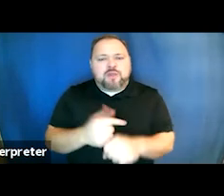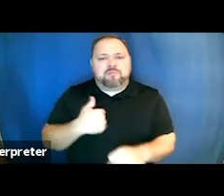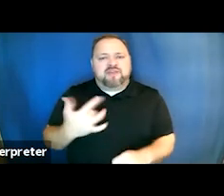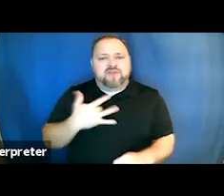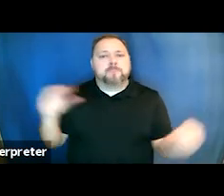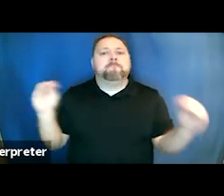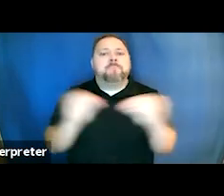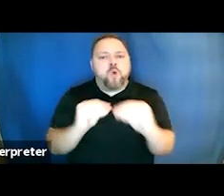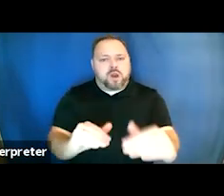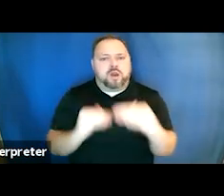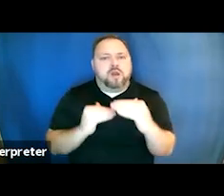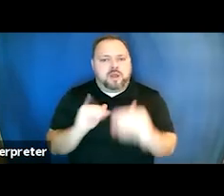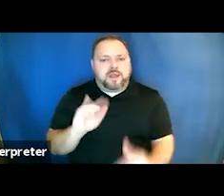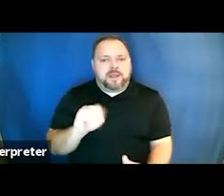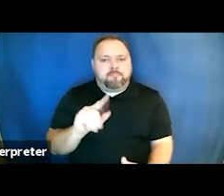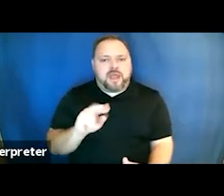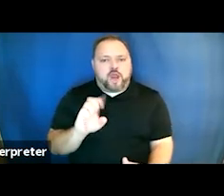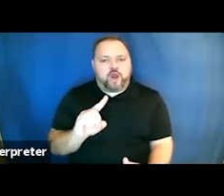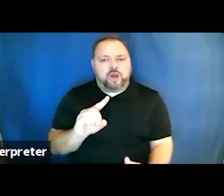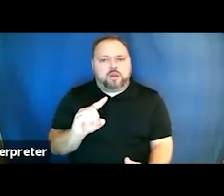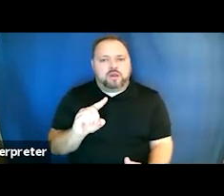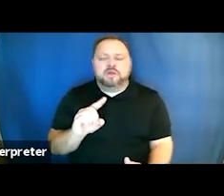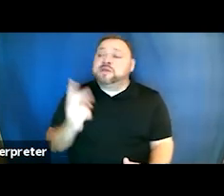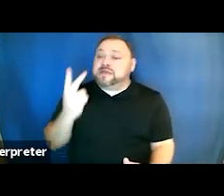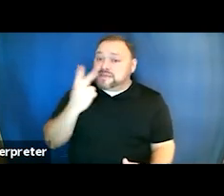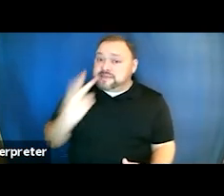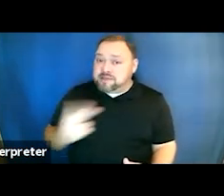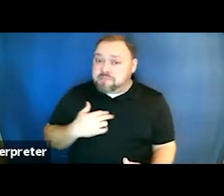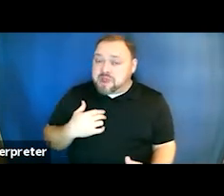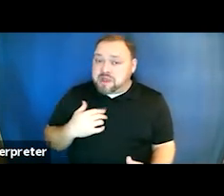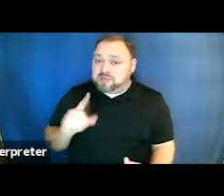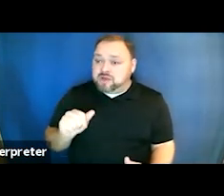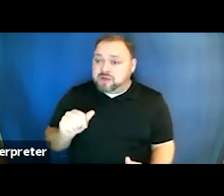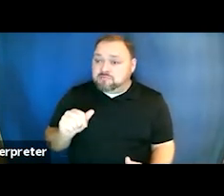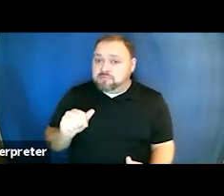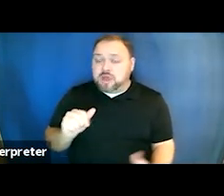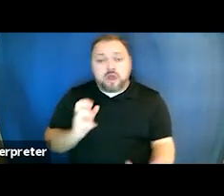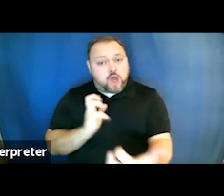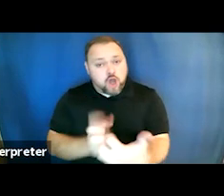See my disability accommodated to minimize it, so I can be a great parent.